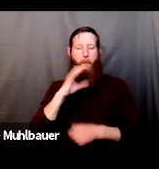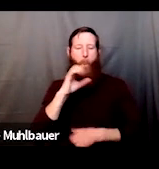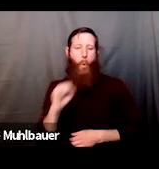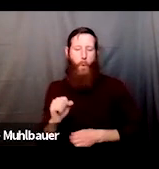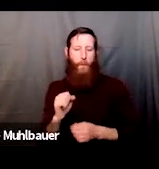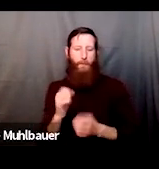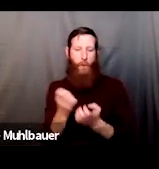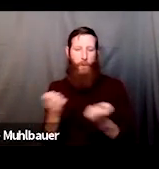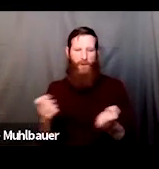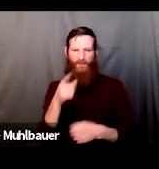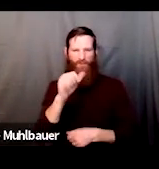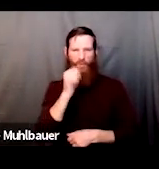I don't see many new ones being manufactured.